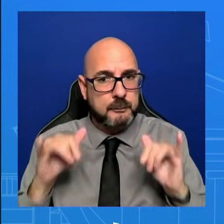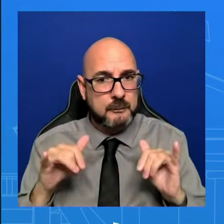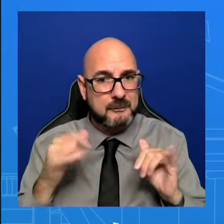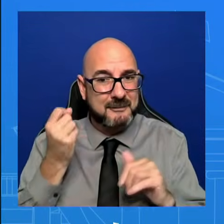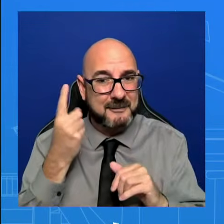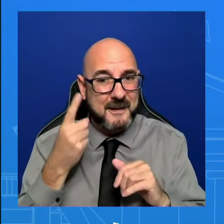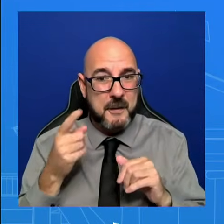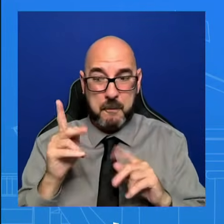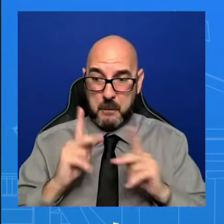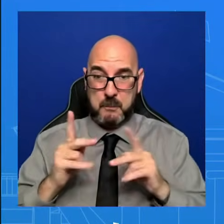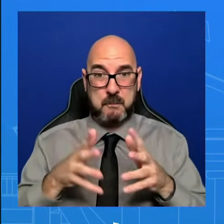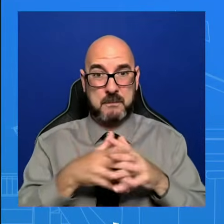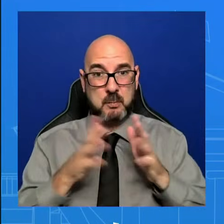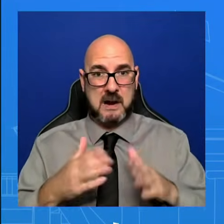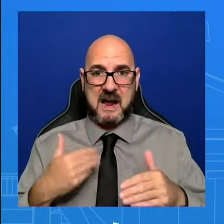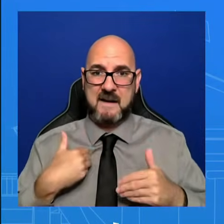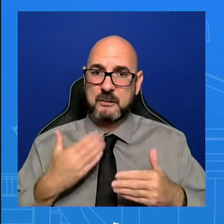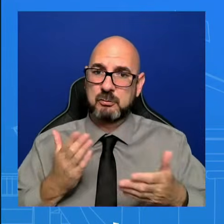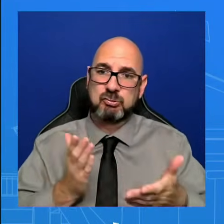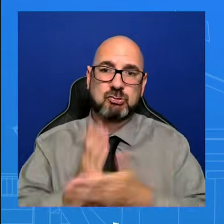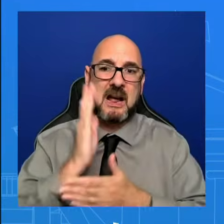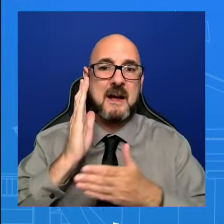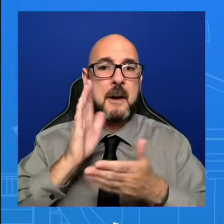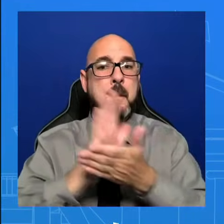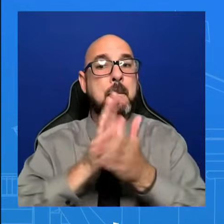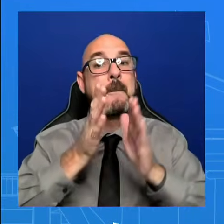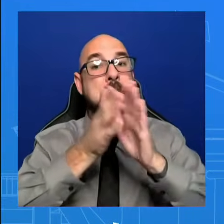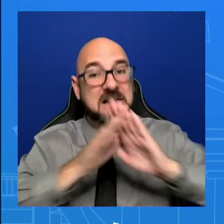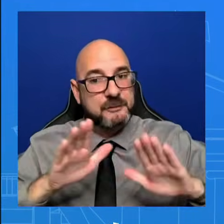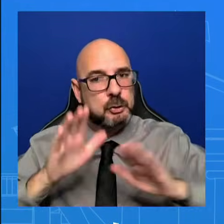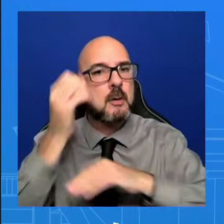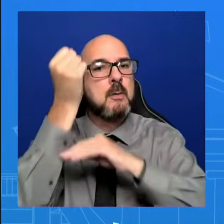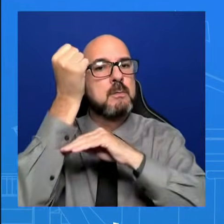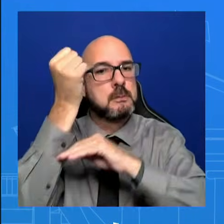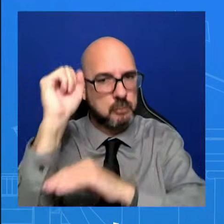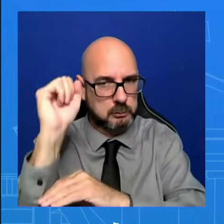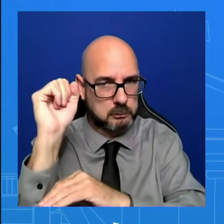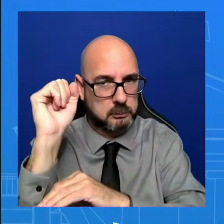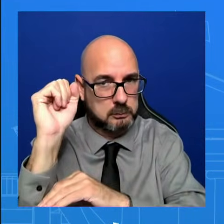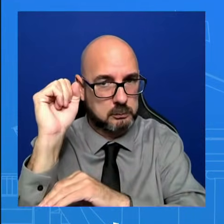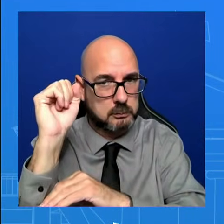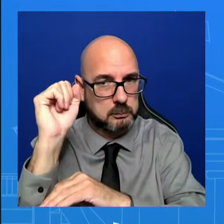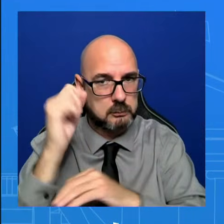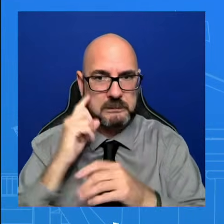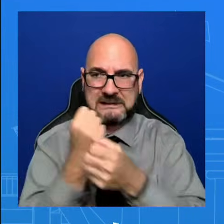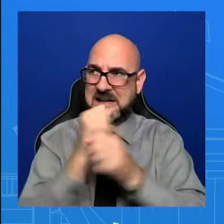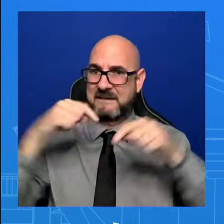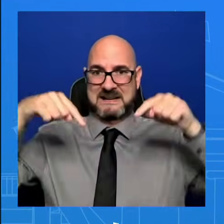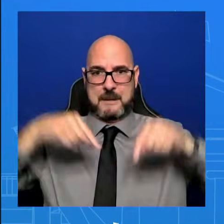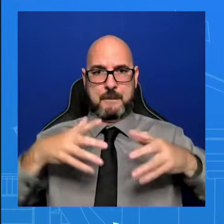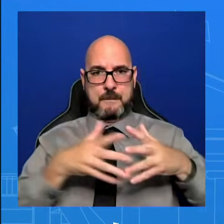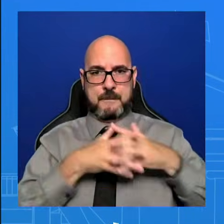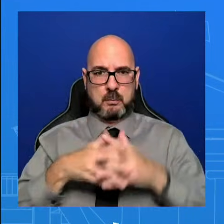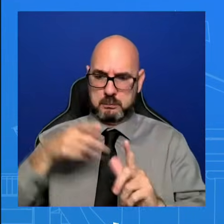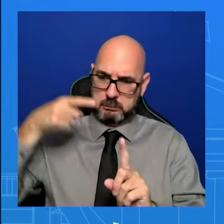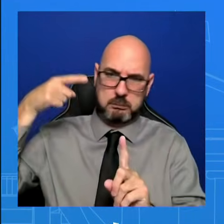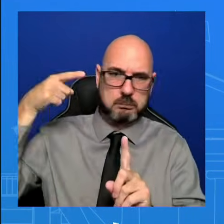That is part of what -- freedoms here in America, that's what it all means. It is important to be able to peacefully protest within the law.